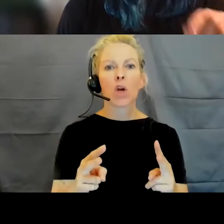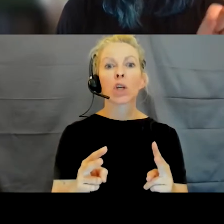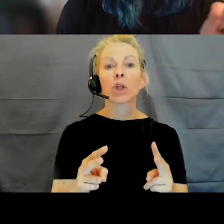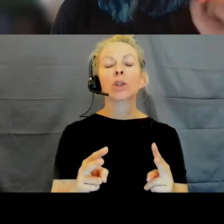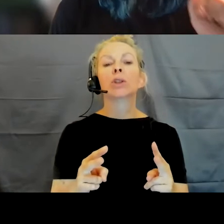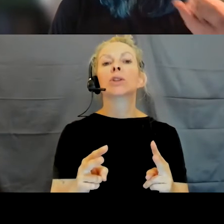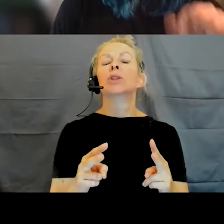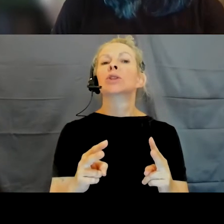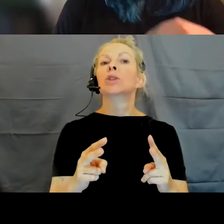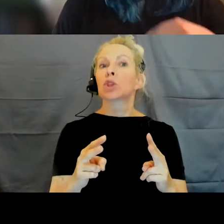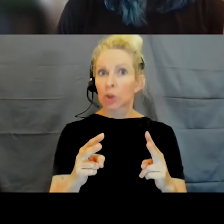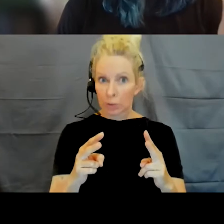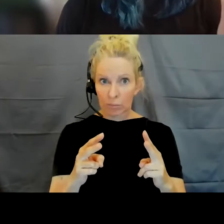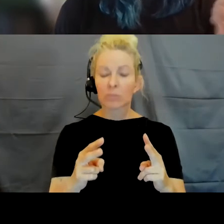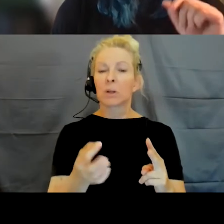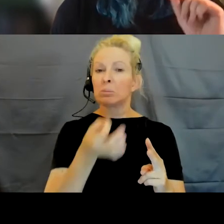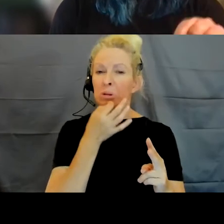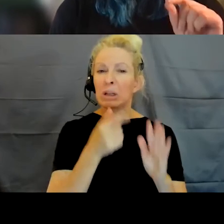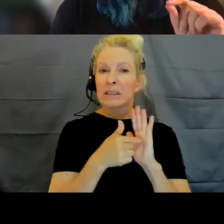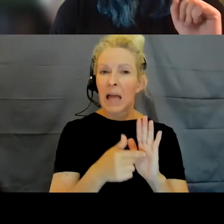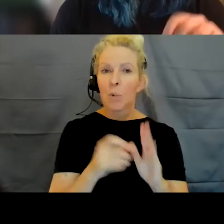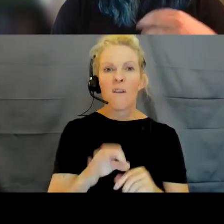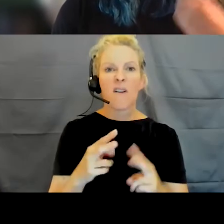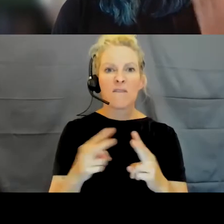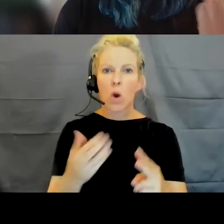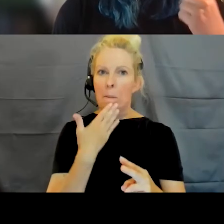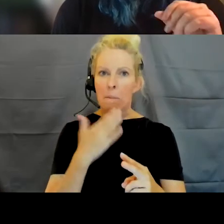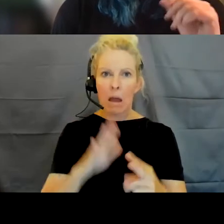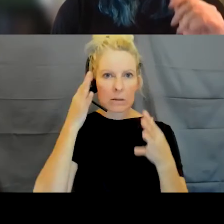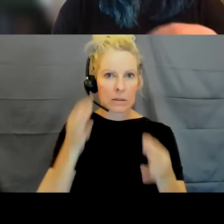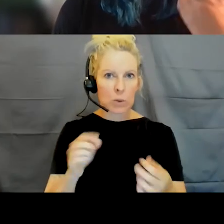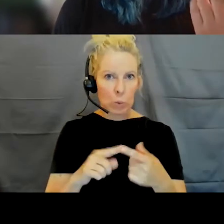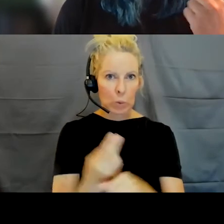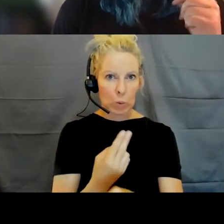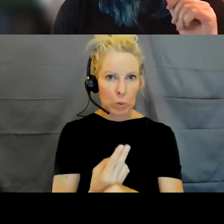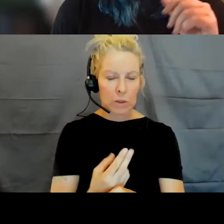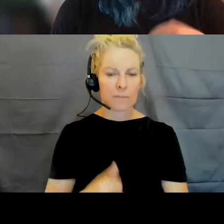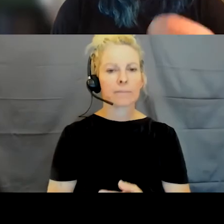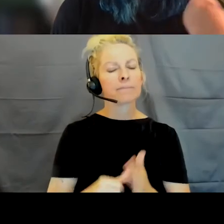of a very bad implementation that, again, we want to highlight and politely tell whoever developed